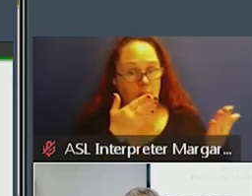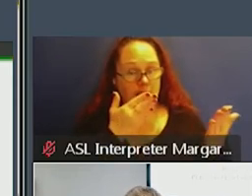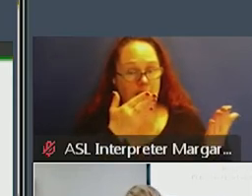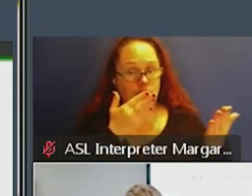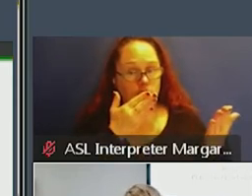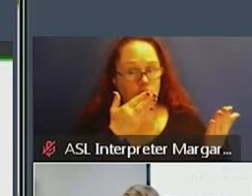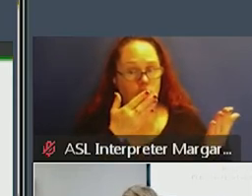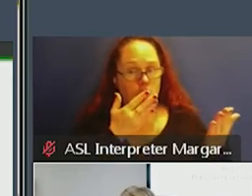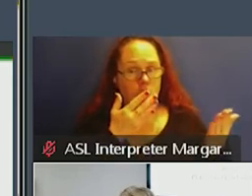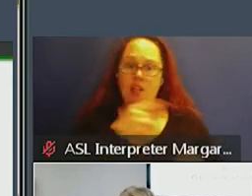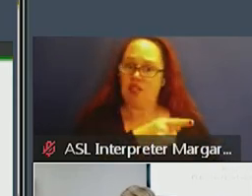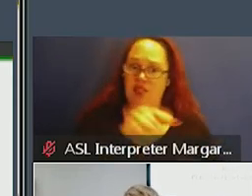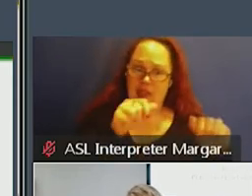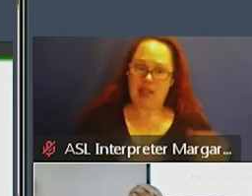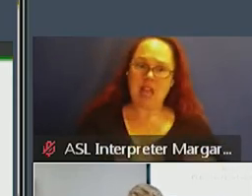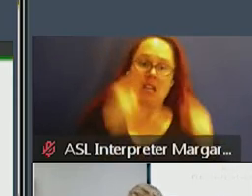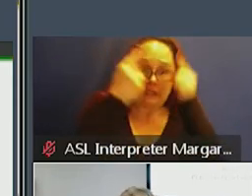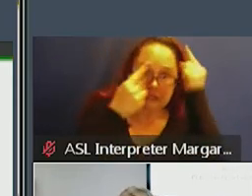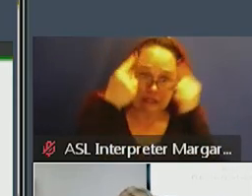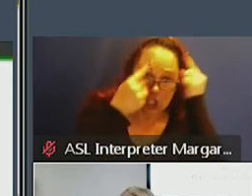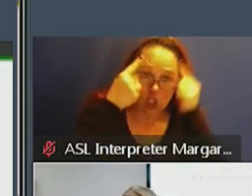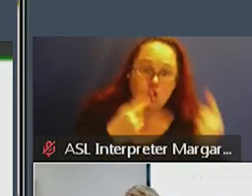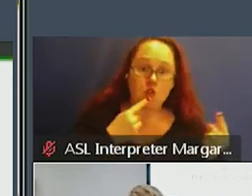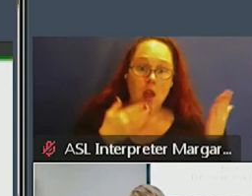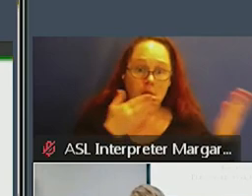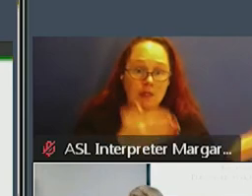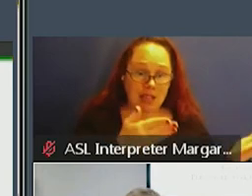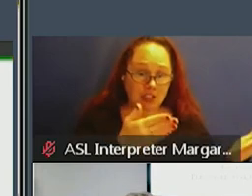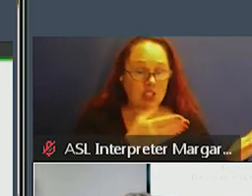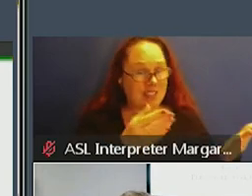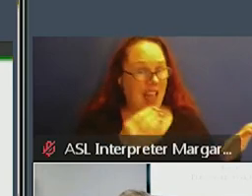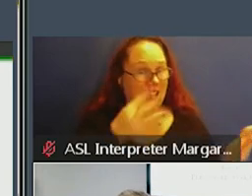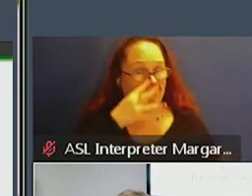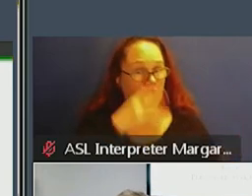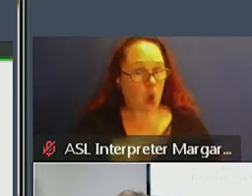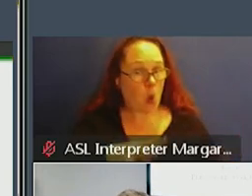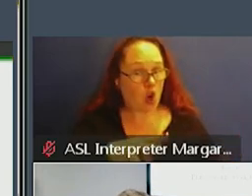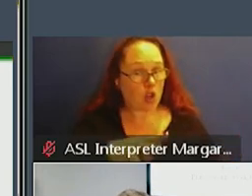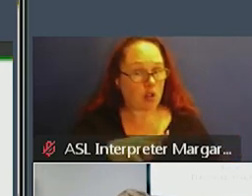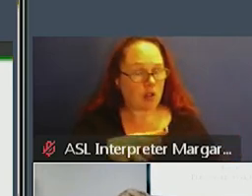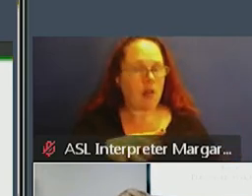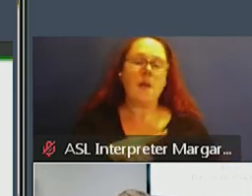they can consider, but ignore. But this provides an opportunity for everyone to hear what